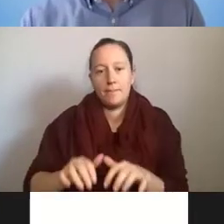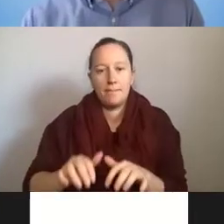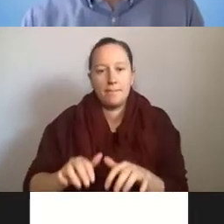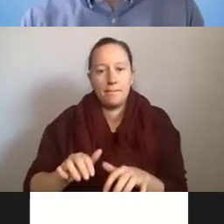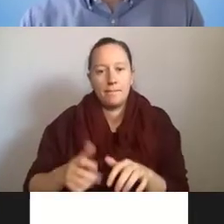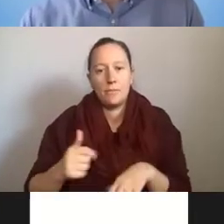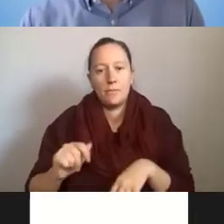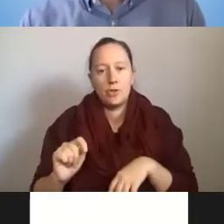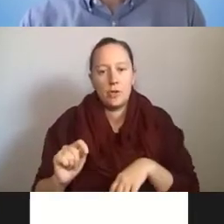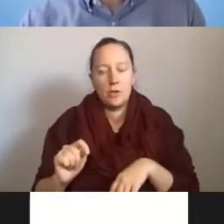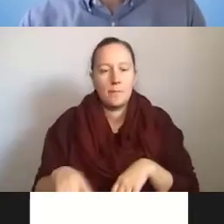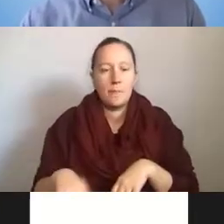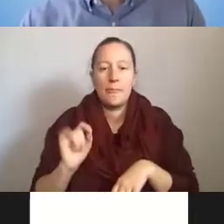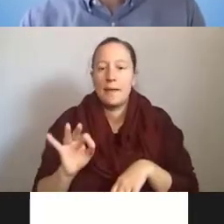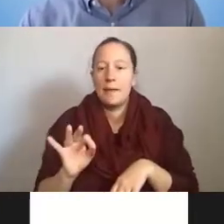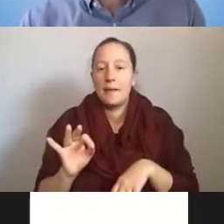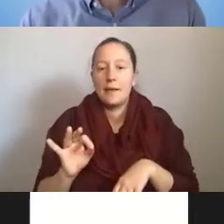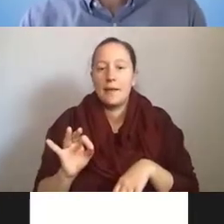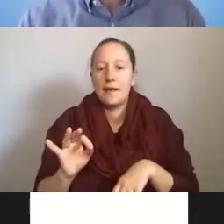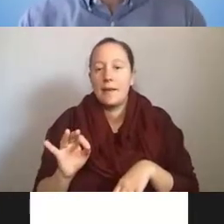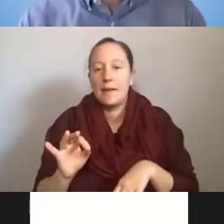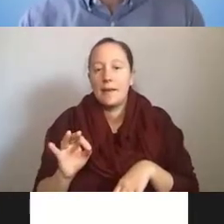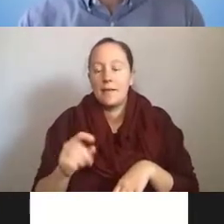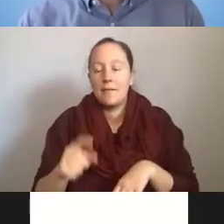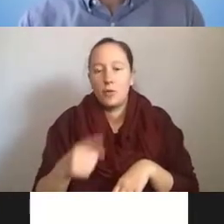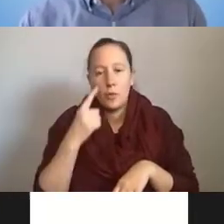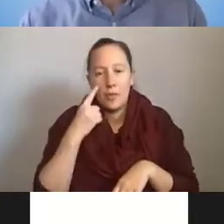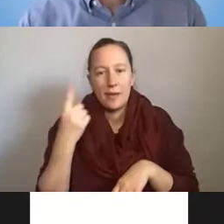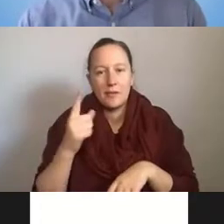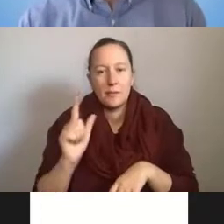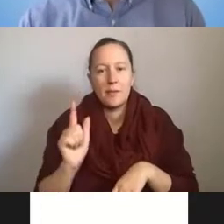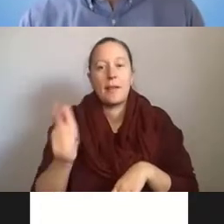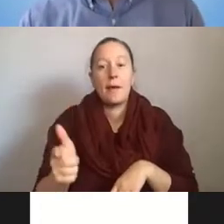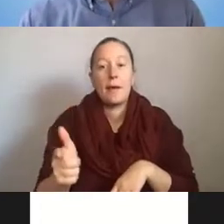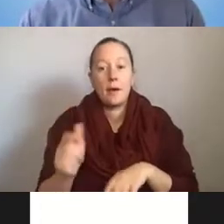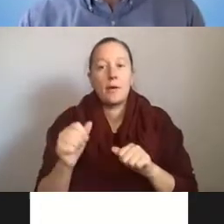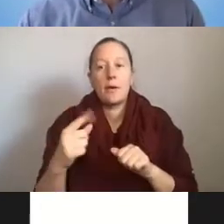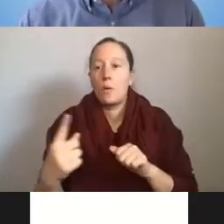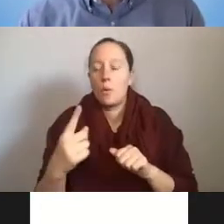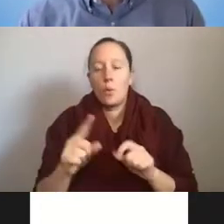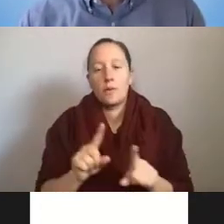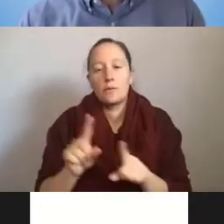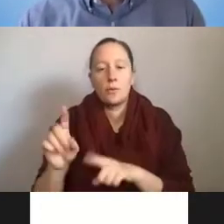And if you don't get your question answered, or if you think of something later, you can always stop by the exhibit hall